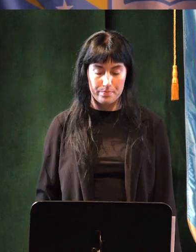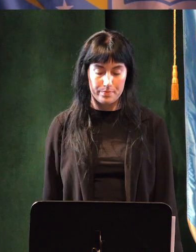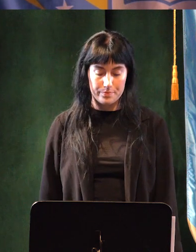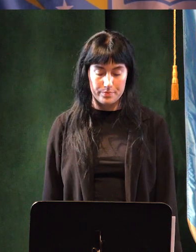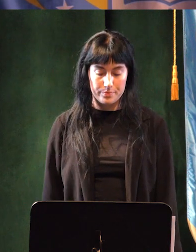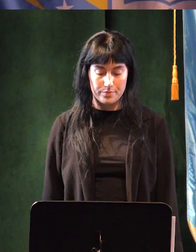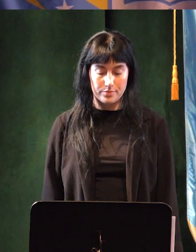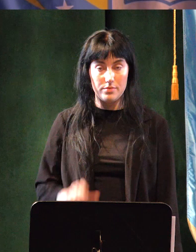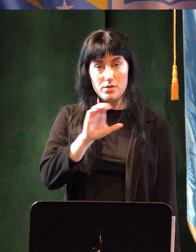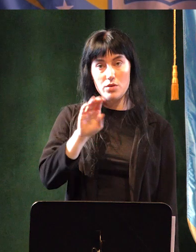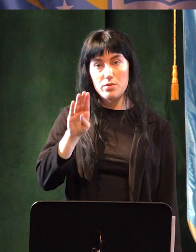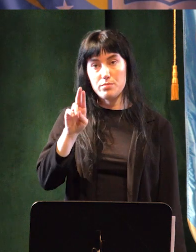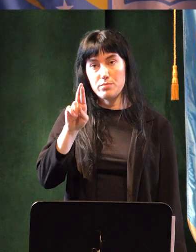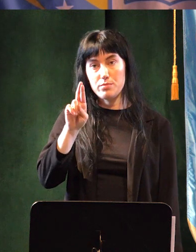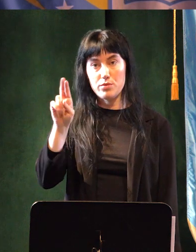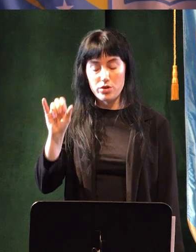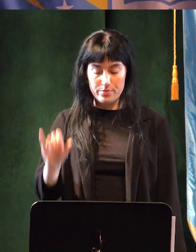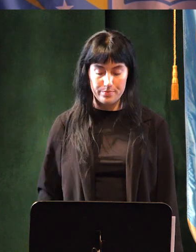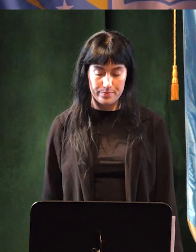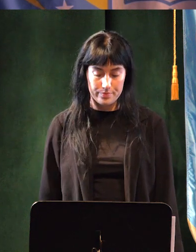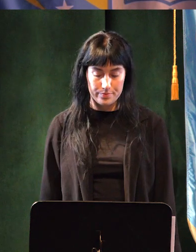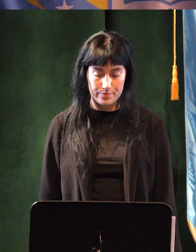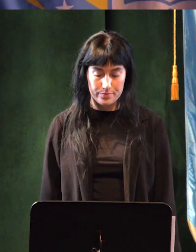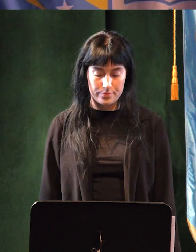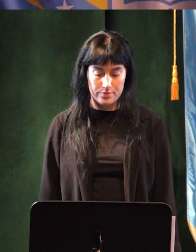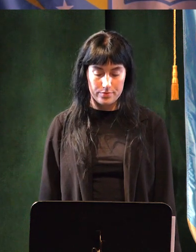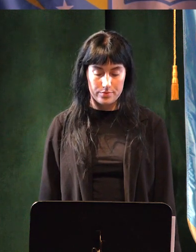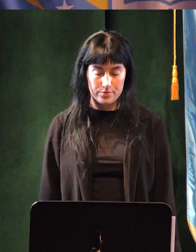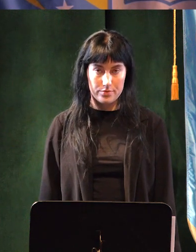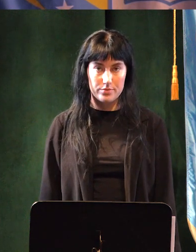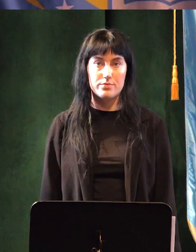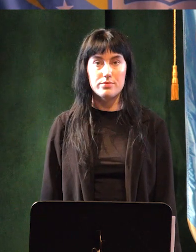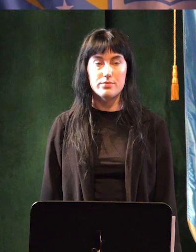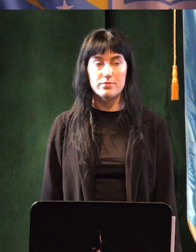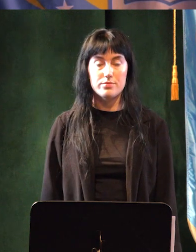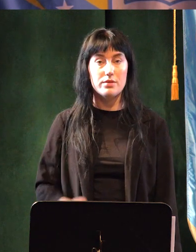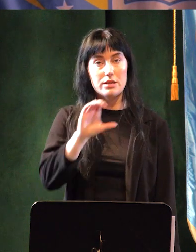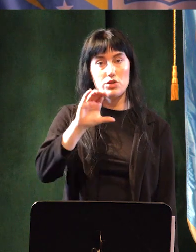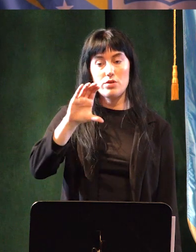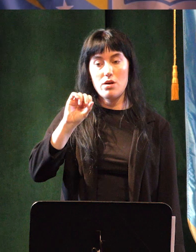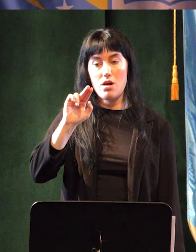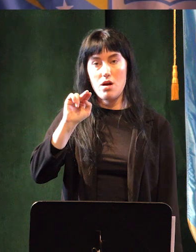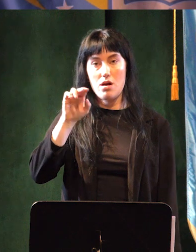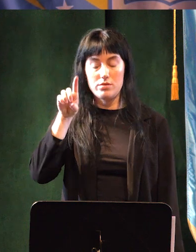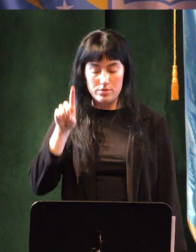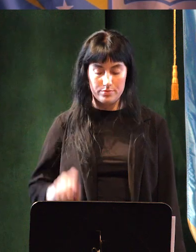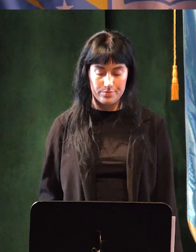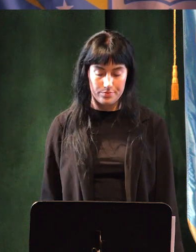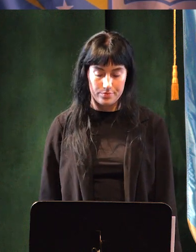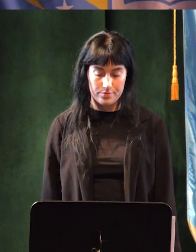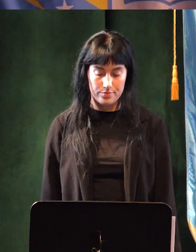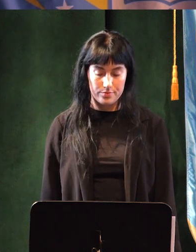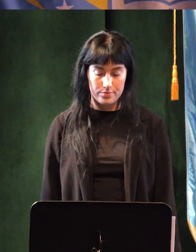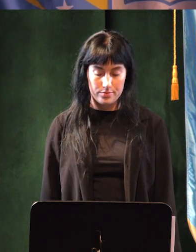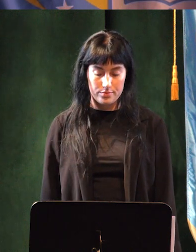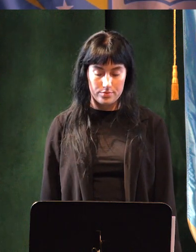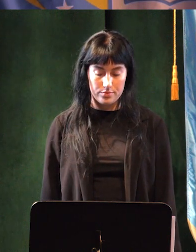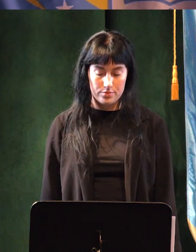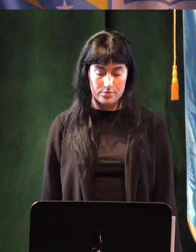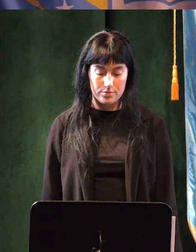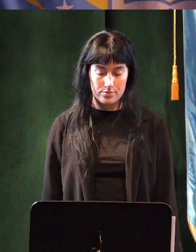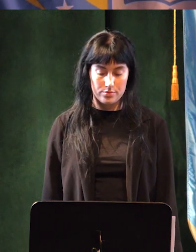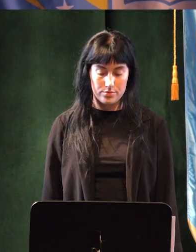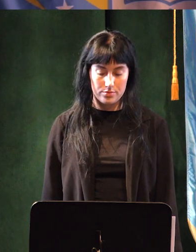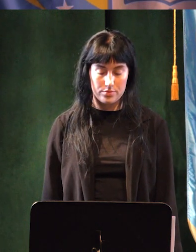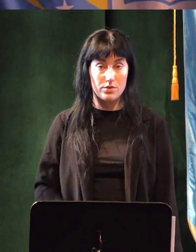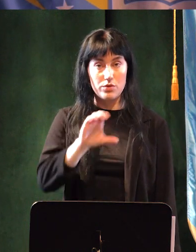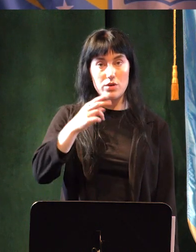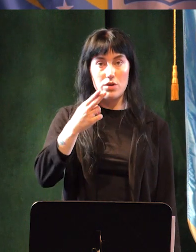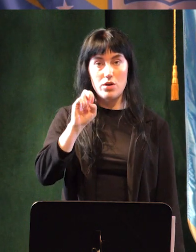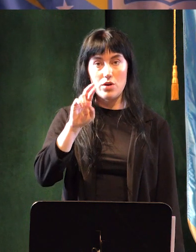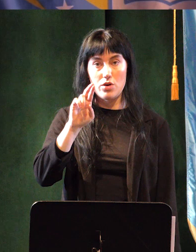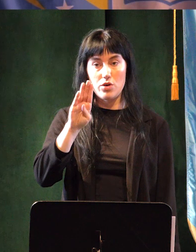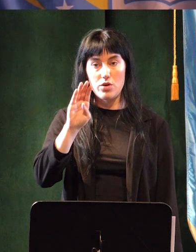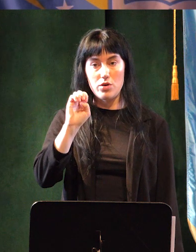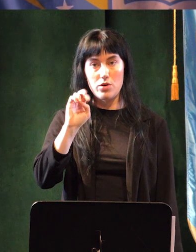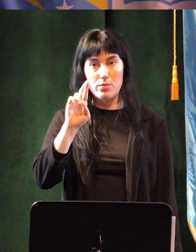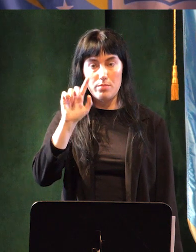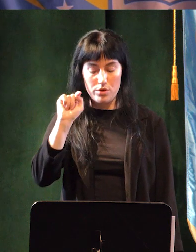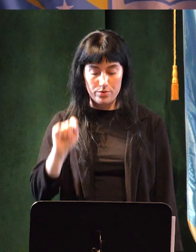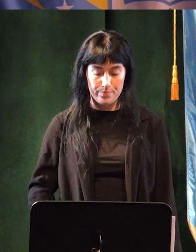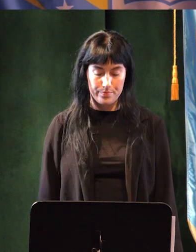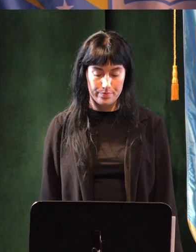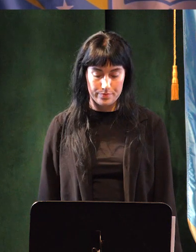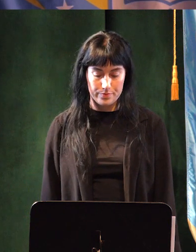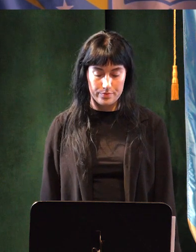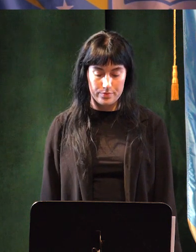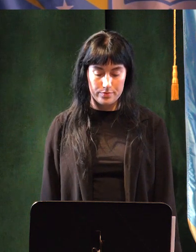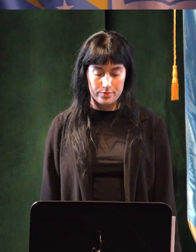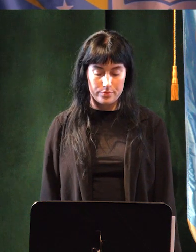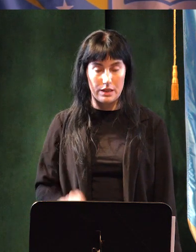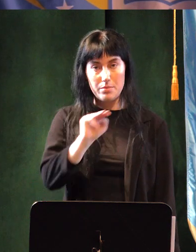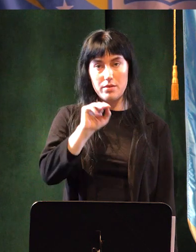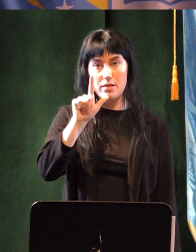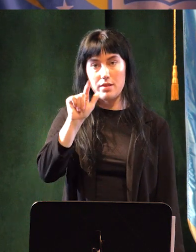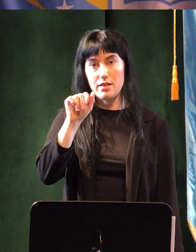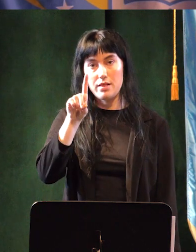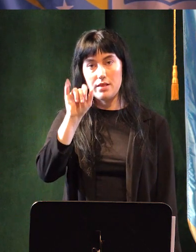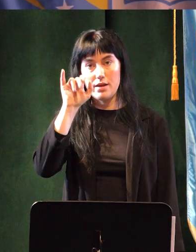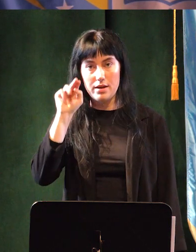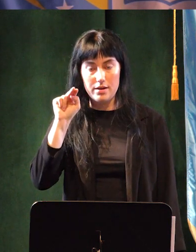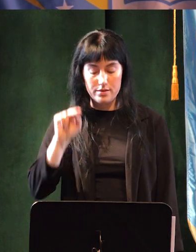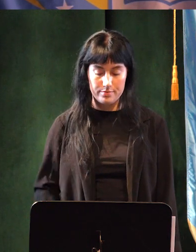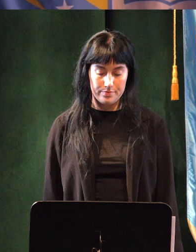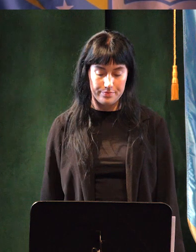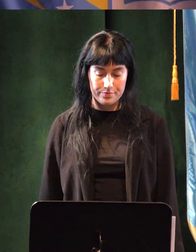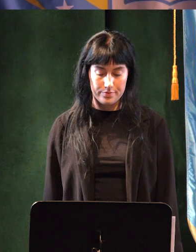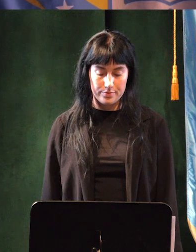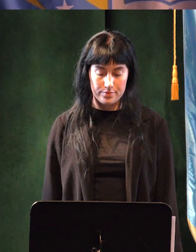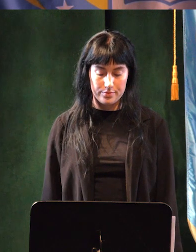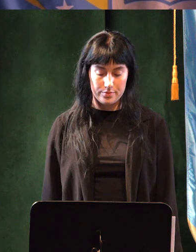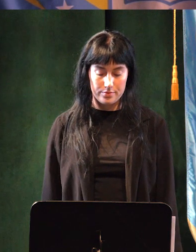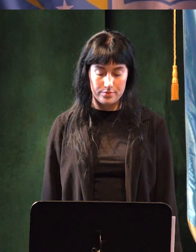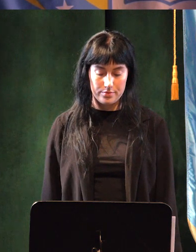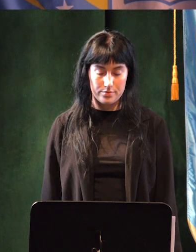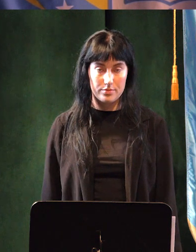Cody burry Chelsea cond Christopher Herbert Melissa Laden associate in